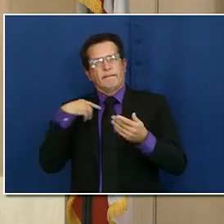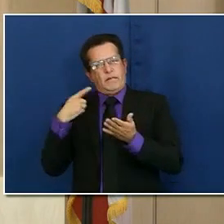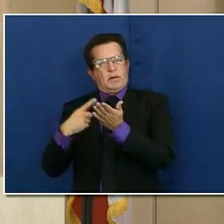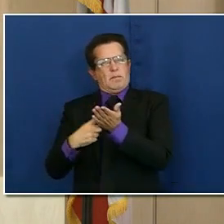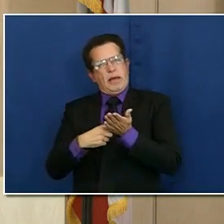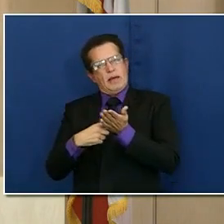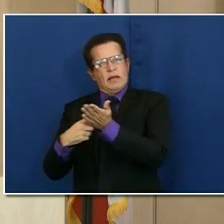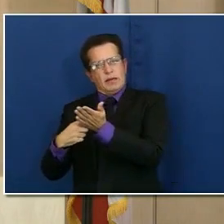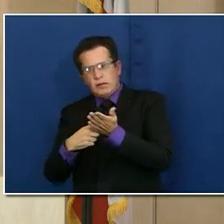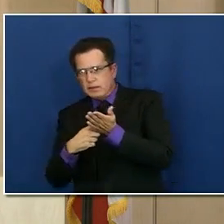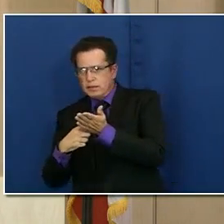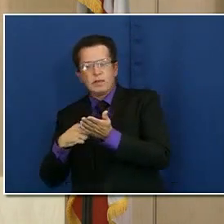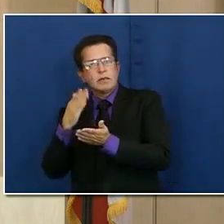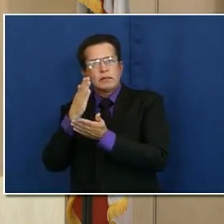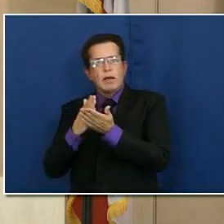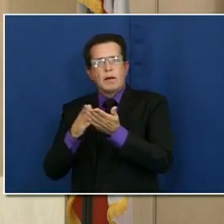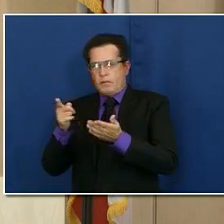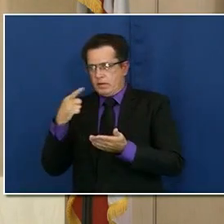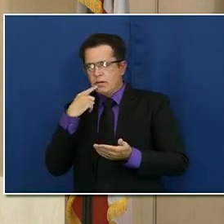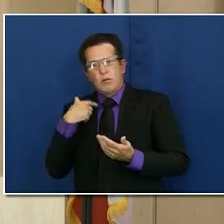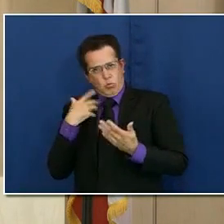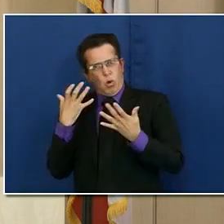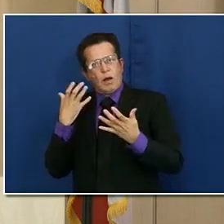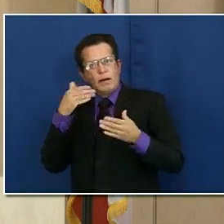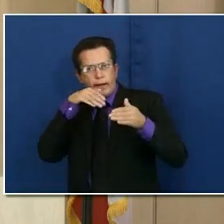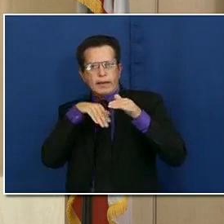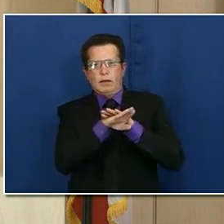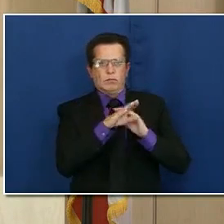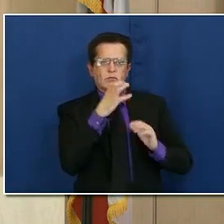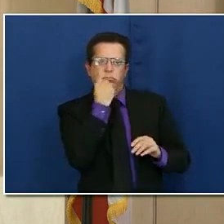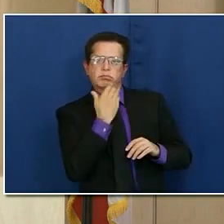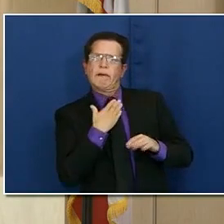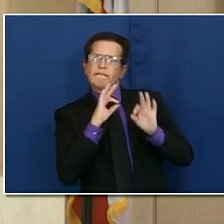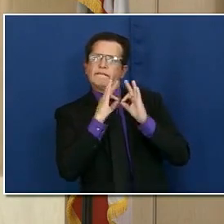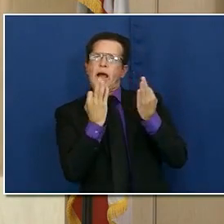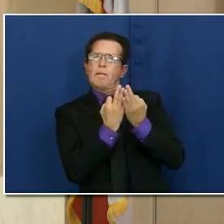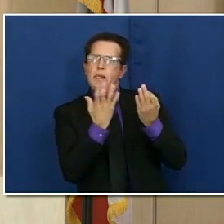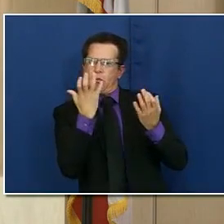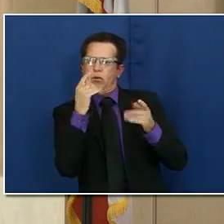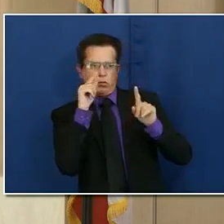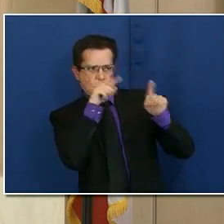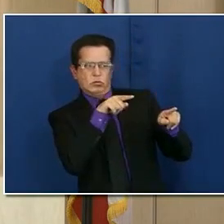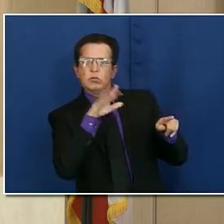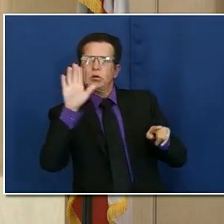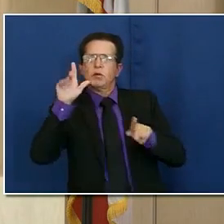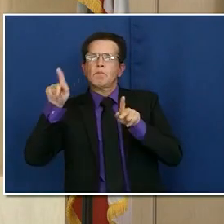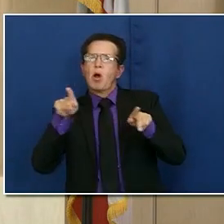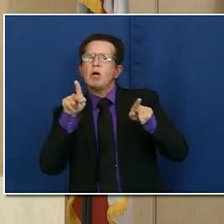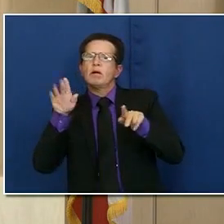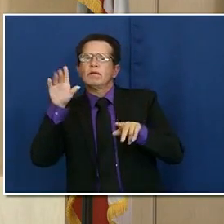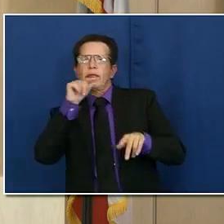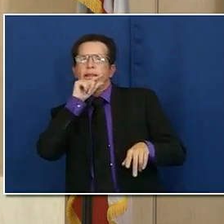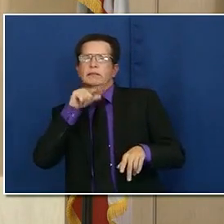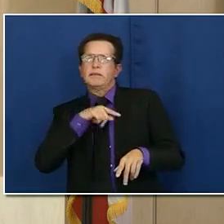EVERYONE TO HOLD OFF ON HAVING HOLIDAY CELEBRATIONS INDOORS. THERE'S A LOT OF DEBATE AND DISCUSSION WITH INDIVIDUALS WHO SAY WELL I WANT TO SPEND